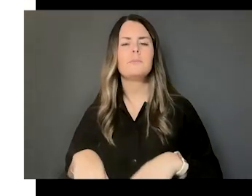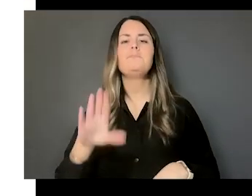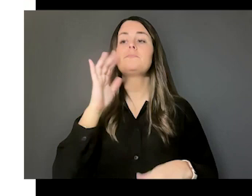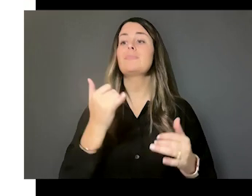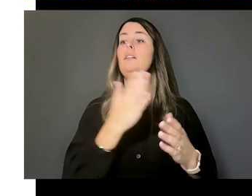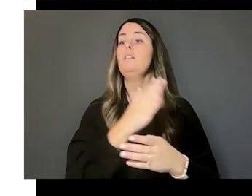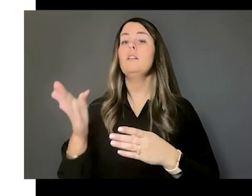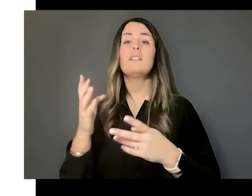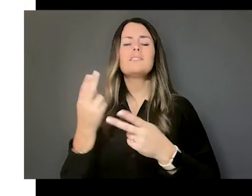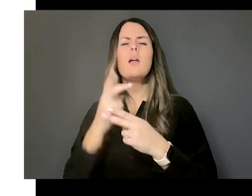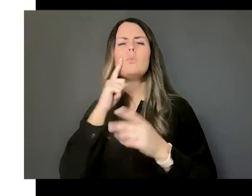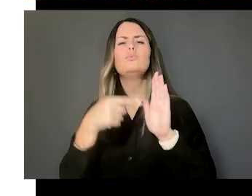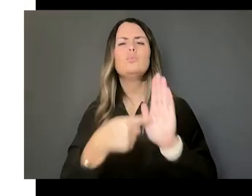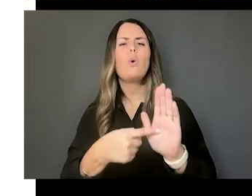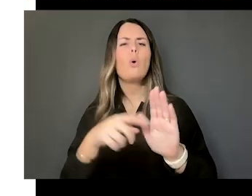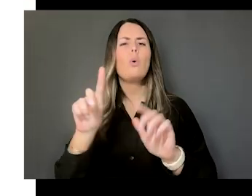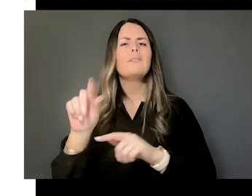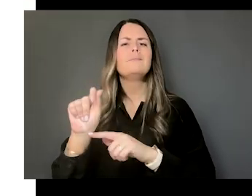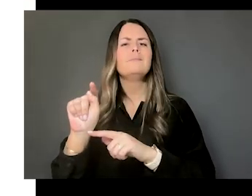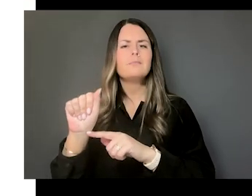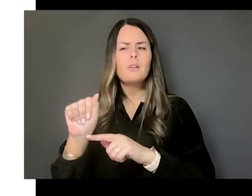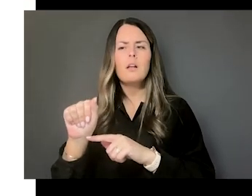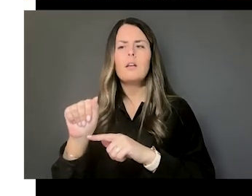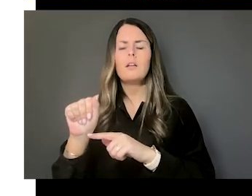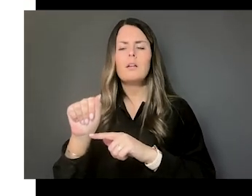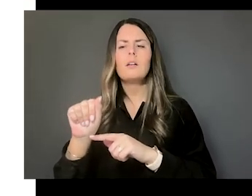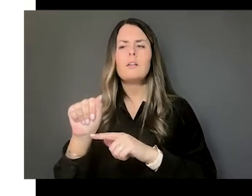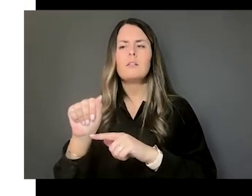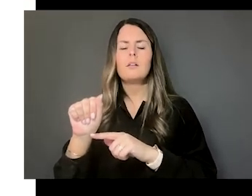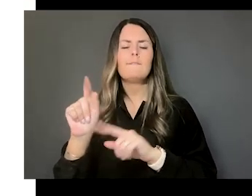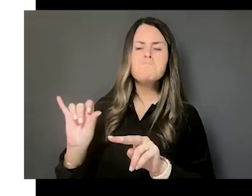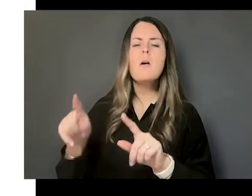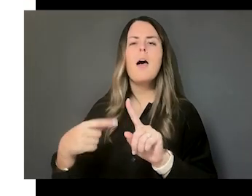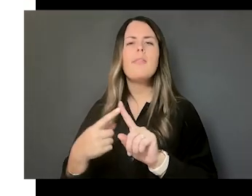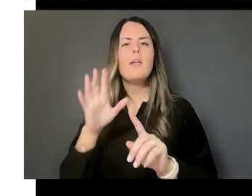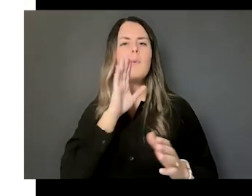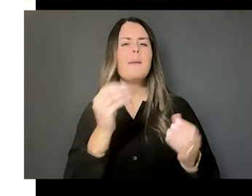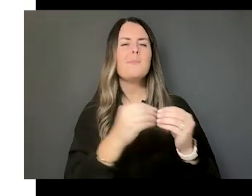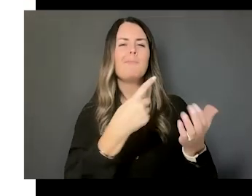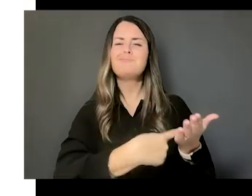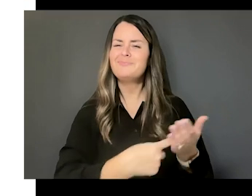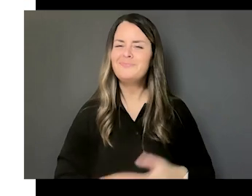A little data for you if we could switch to that slide, and then... Maybe we can start talking about that.